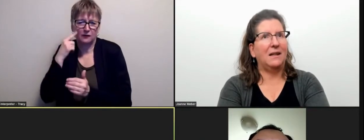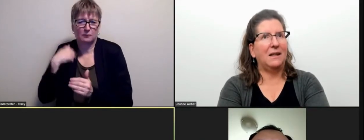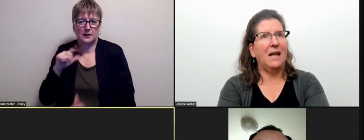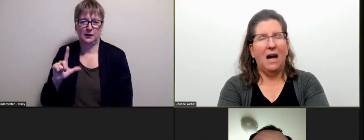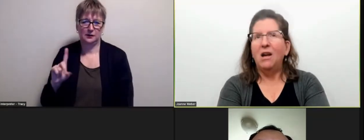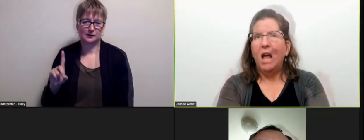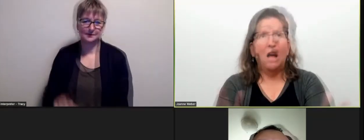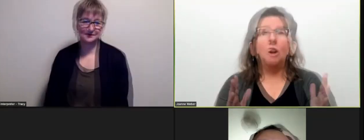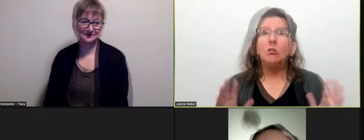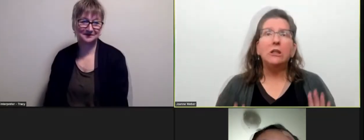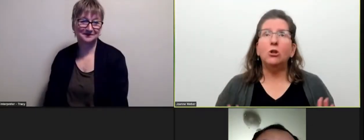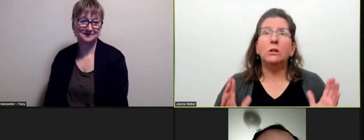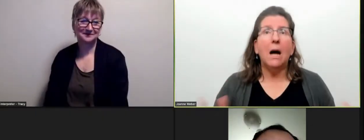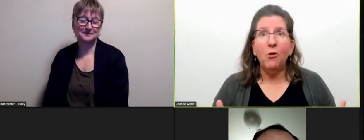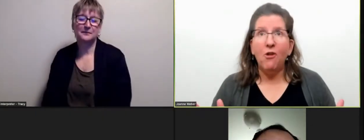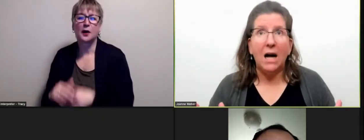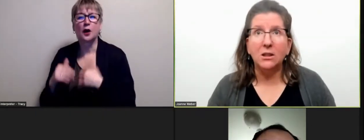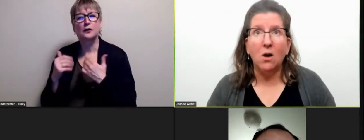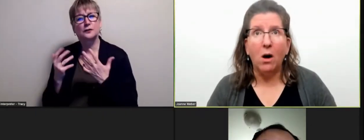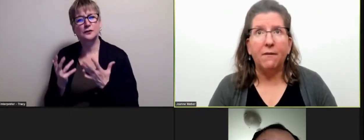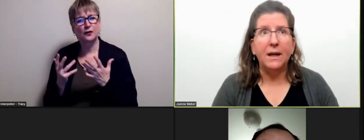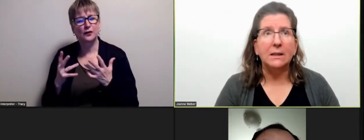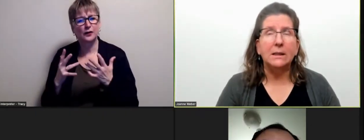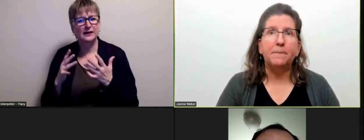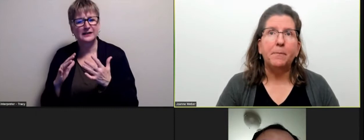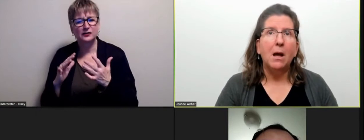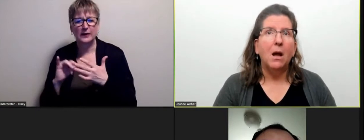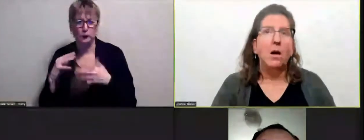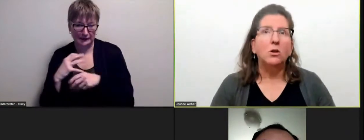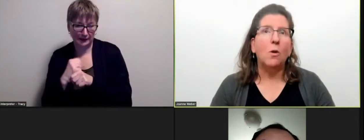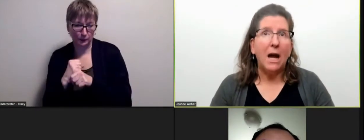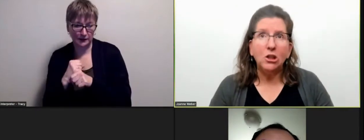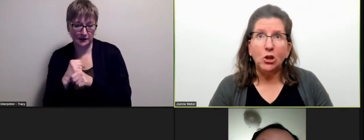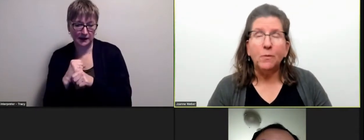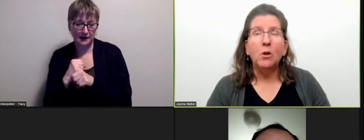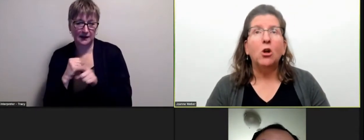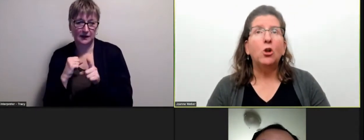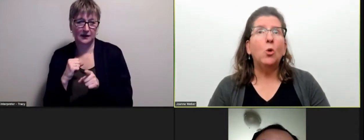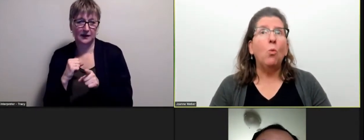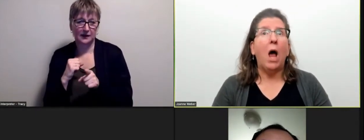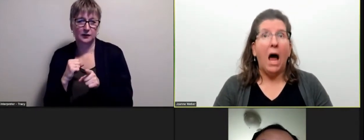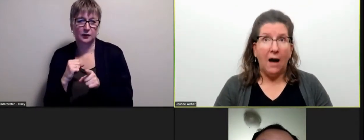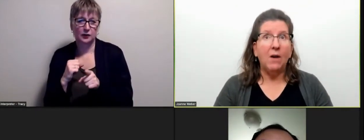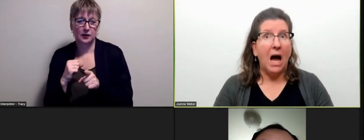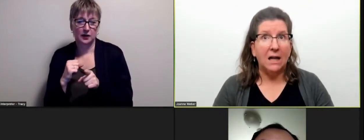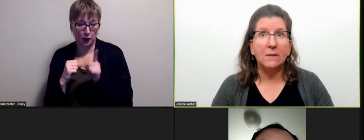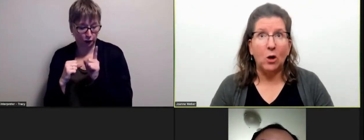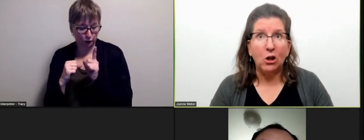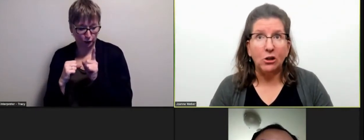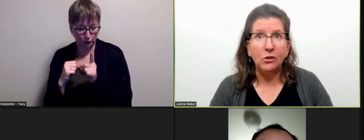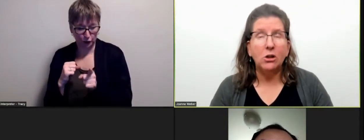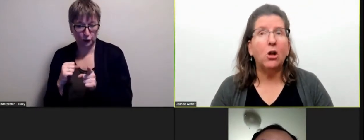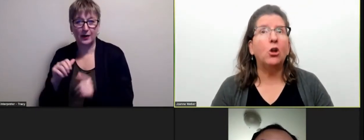Dr. Weber: Yeah, so and just to summarize all of this, so Major, you have Asperger's,